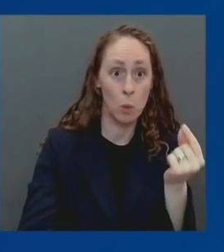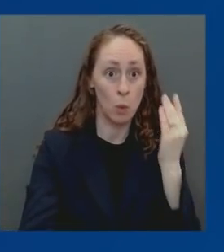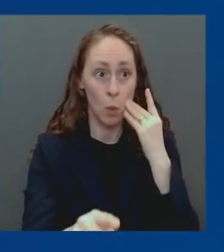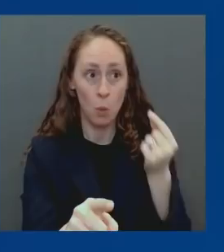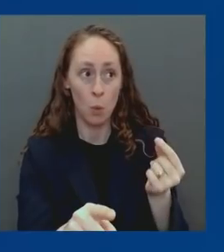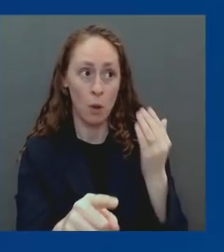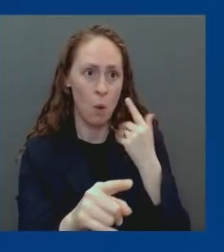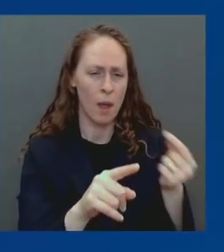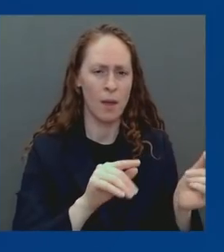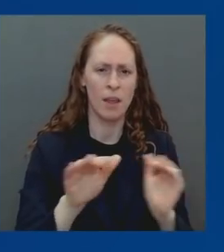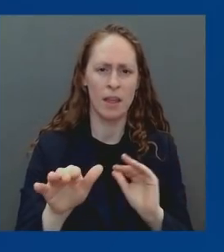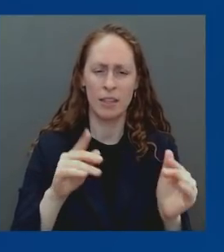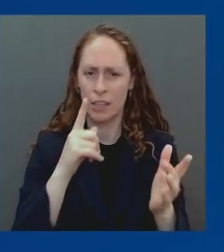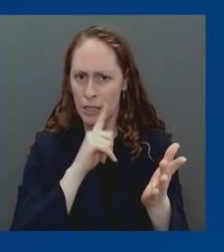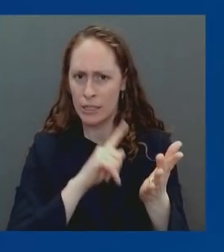is easy and convenient.